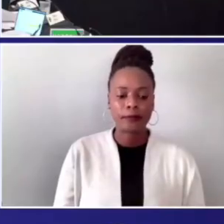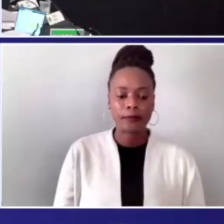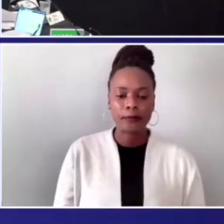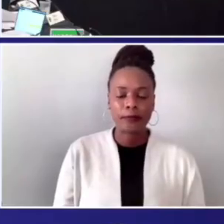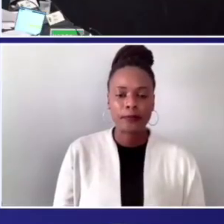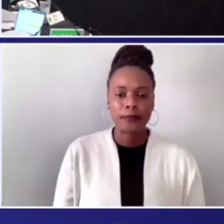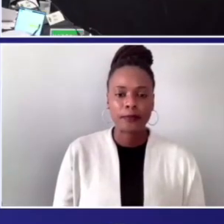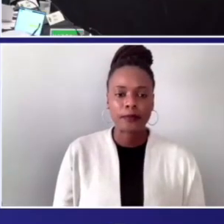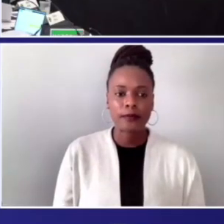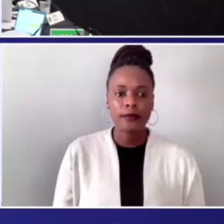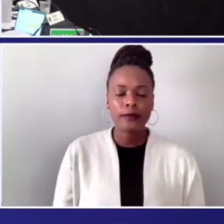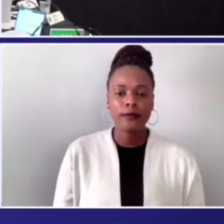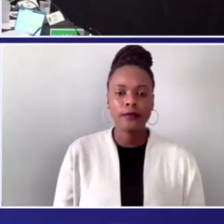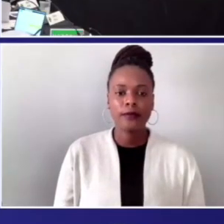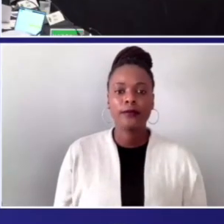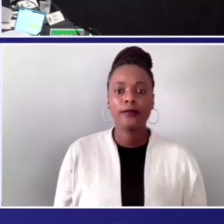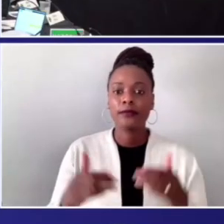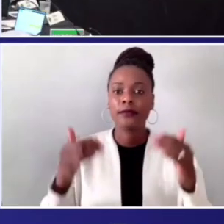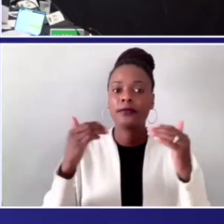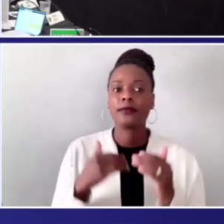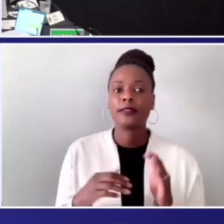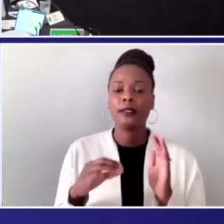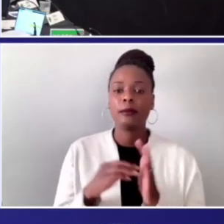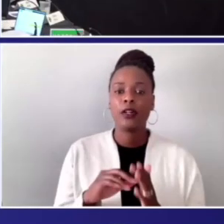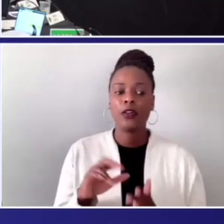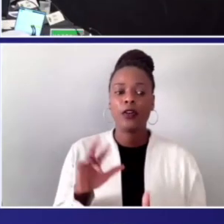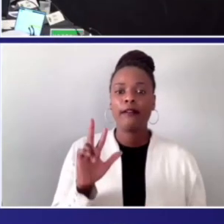For paragraph (3), we are removing current